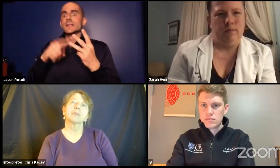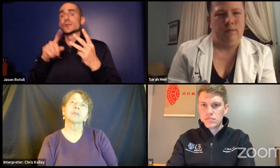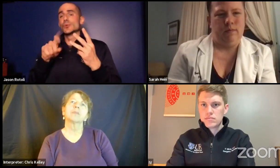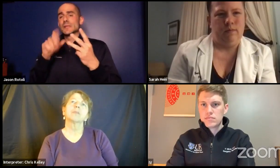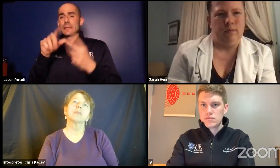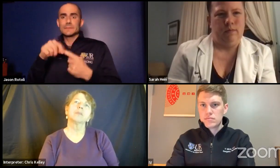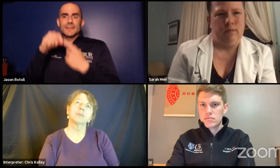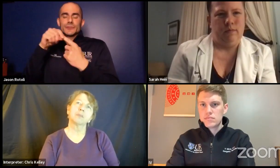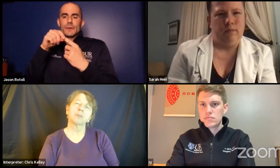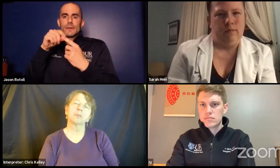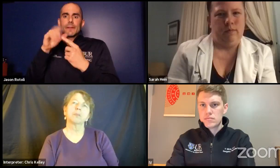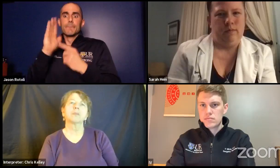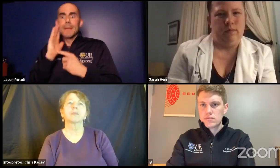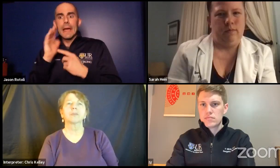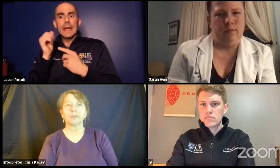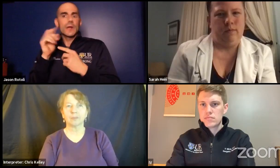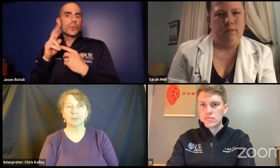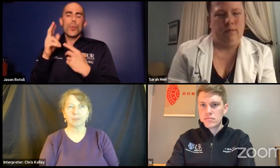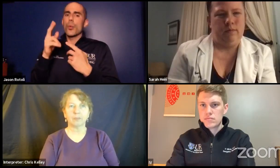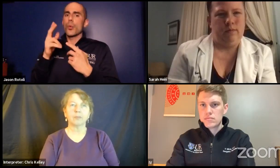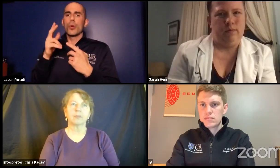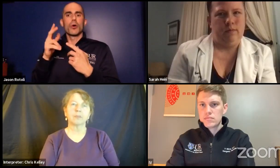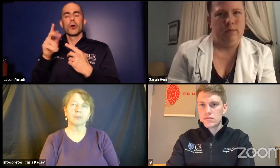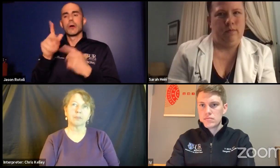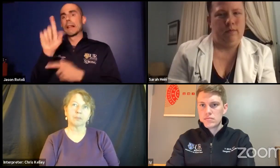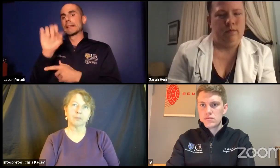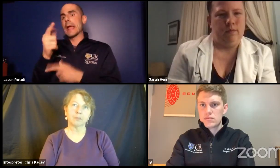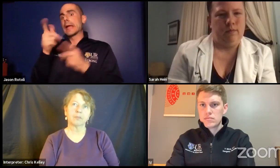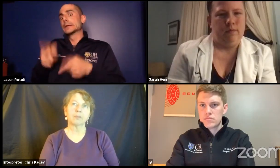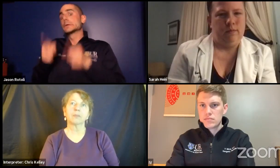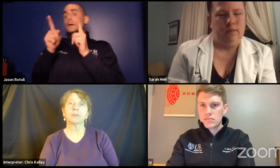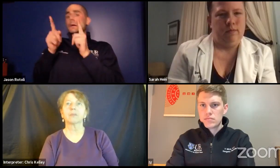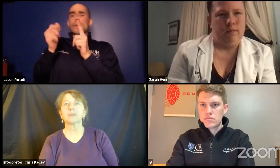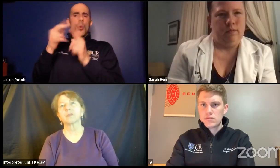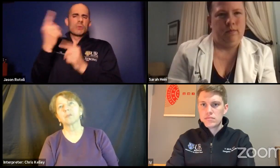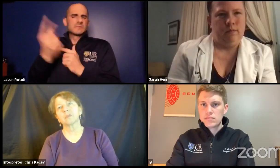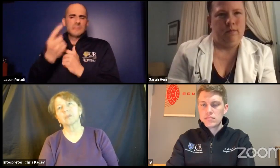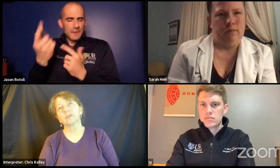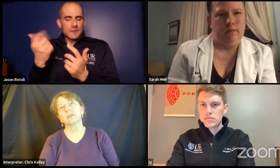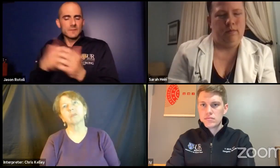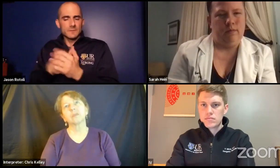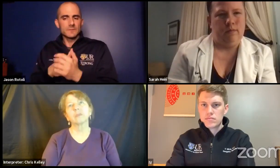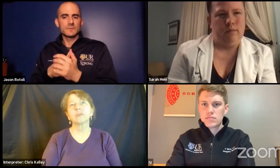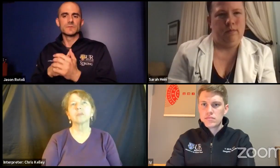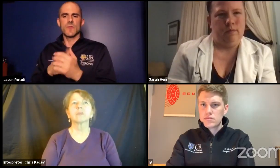the emergency team does an excellent transition of care and a warm handoff.